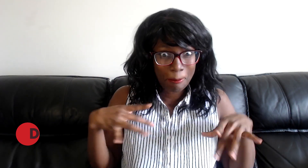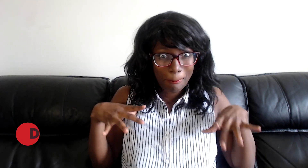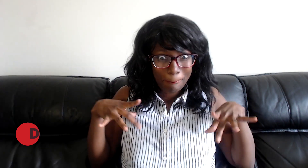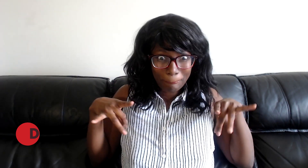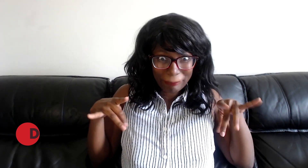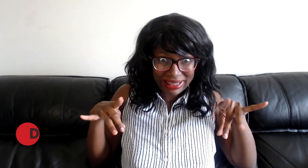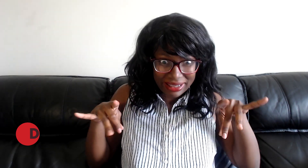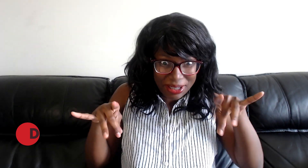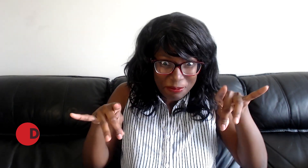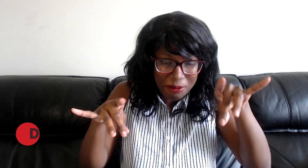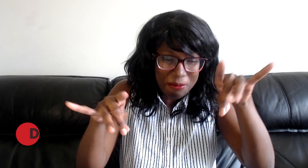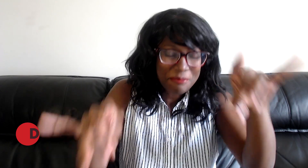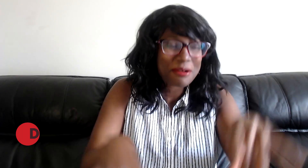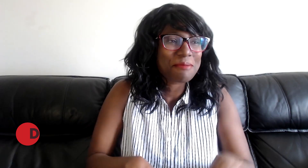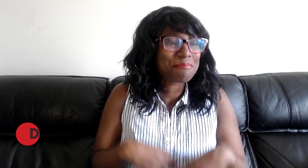but I was able to quickly pick up on that.